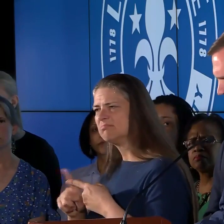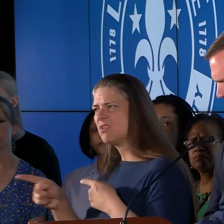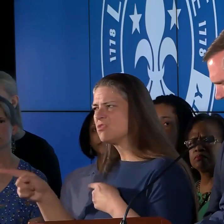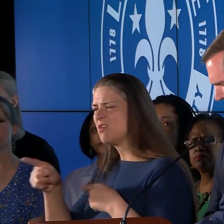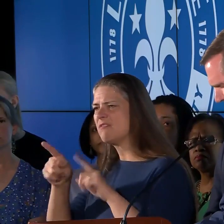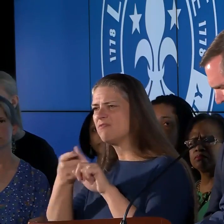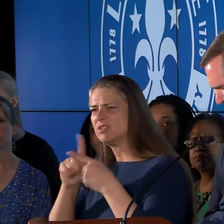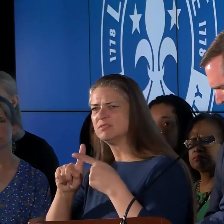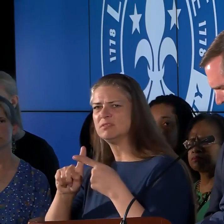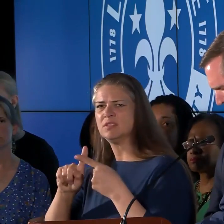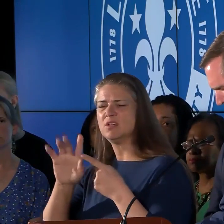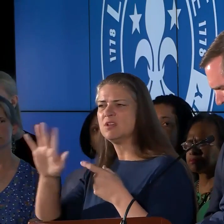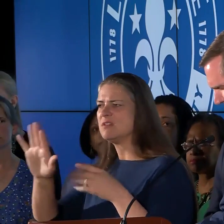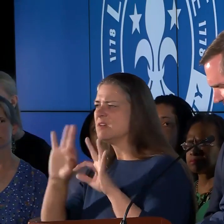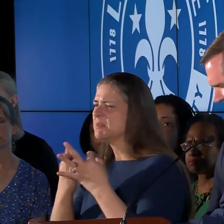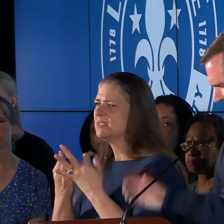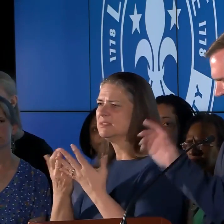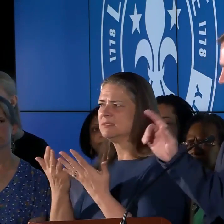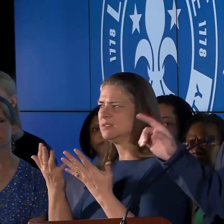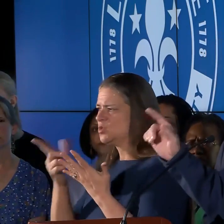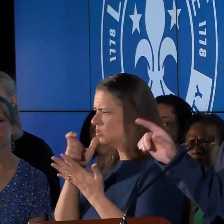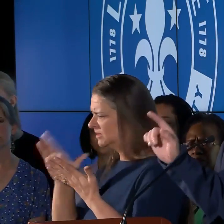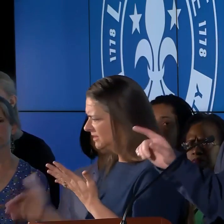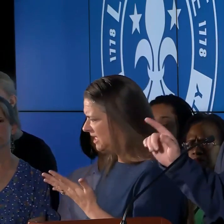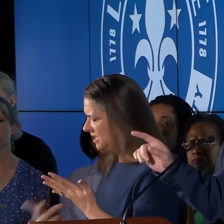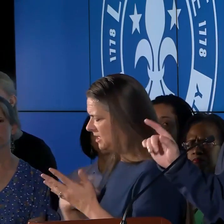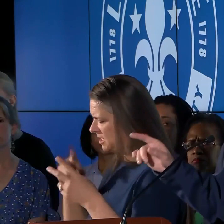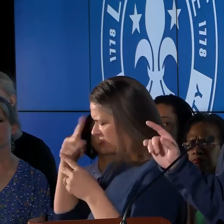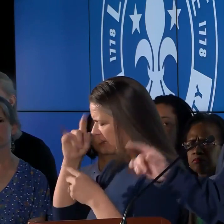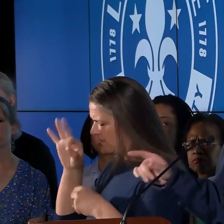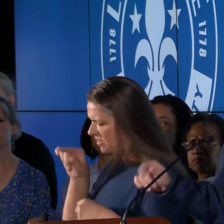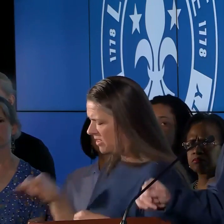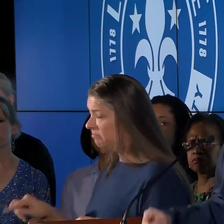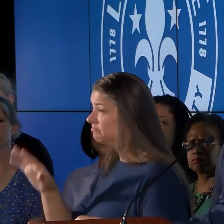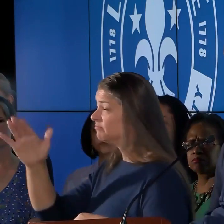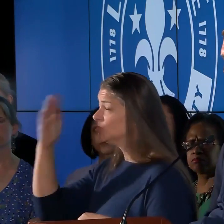longer with us. My faith teaches me that while the body is mortal, the soul